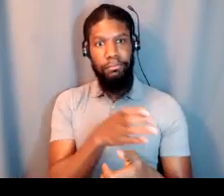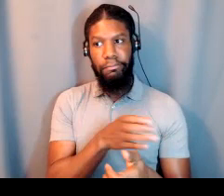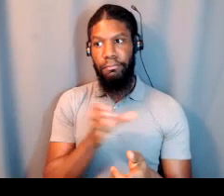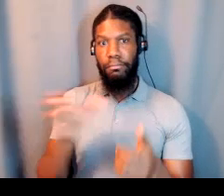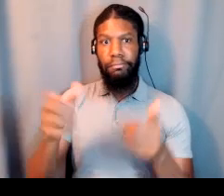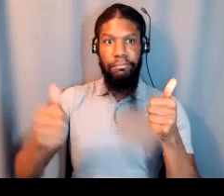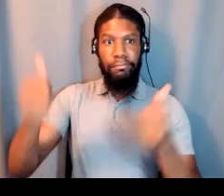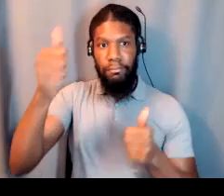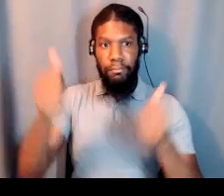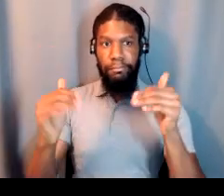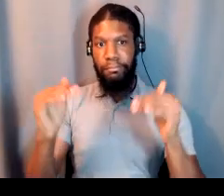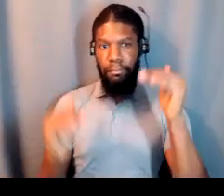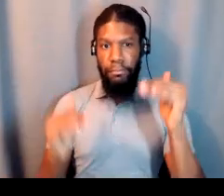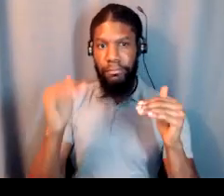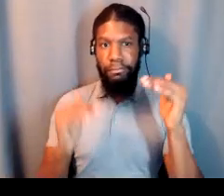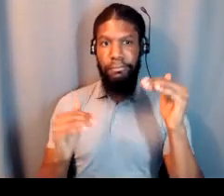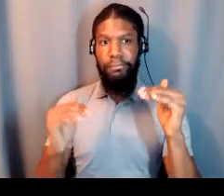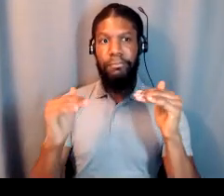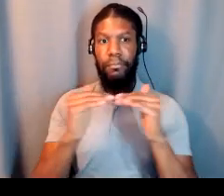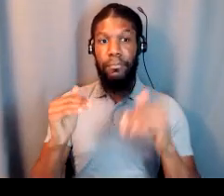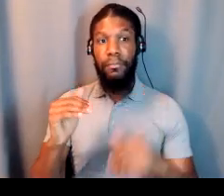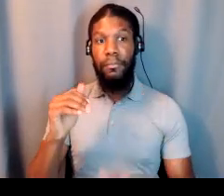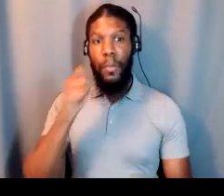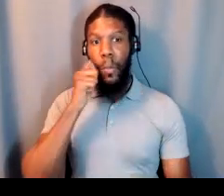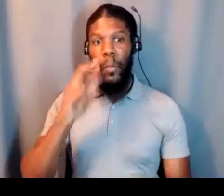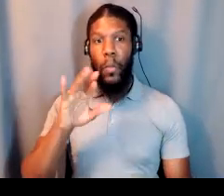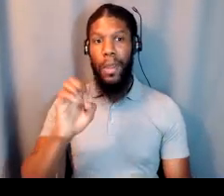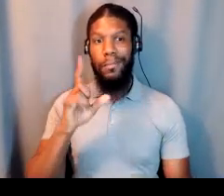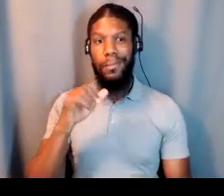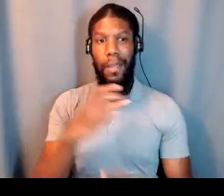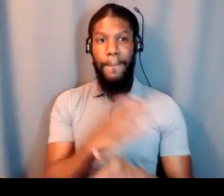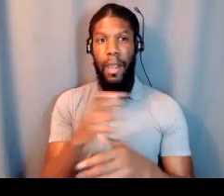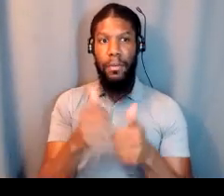" race is fundamentally a power construct "of blended difference that lives socially.